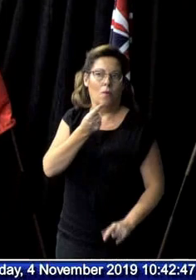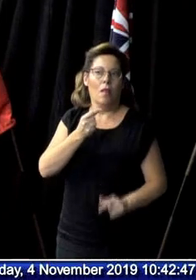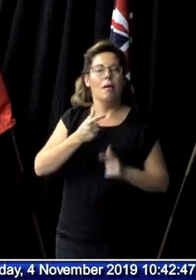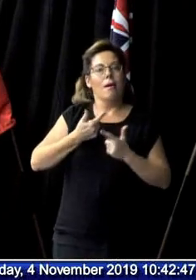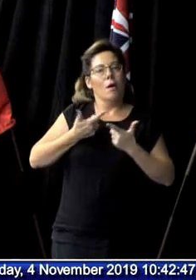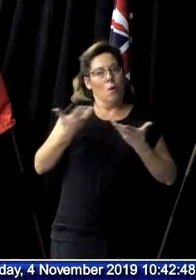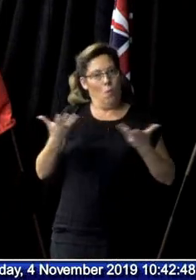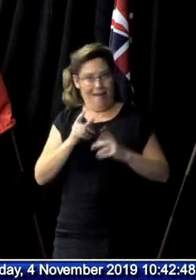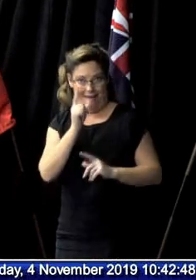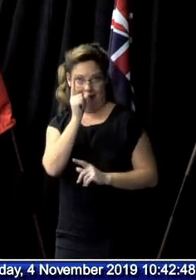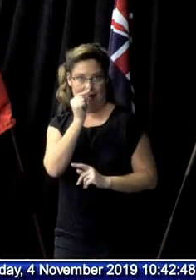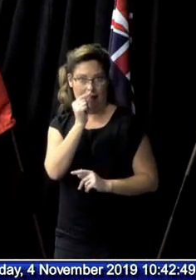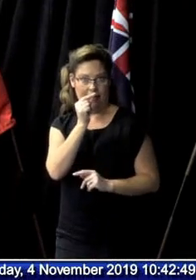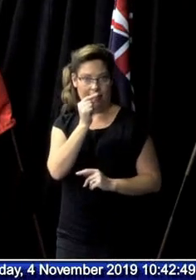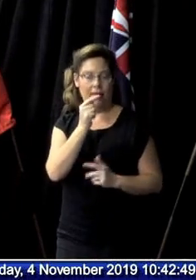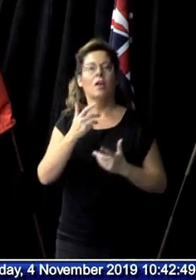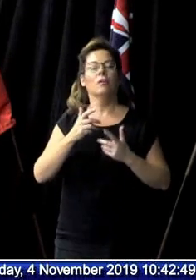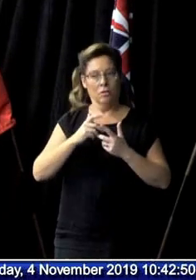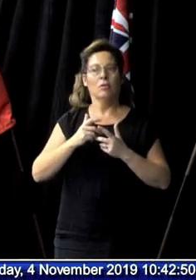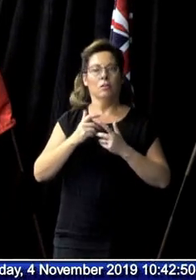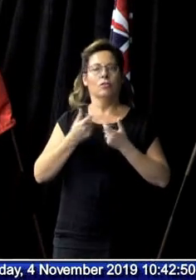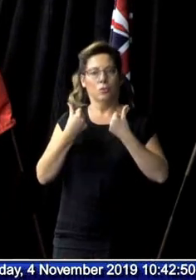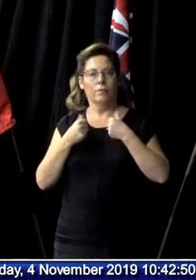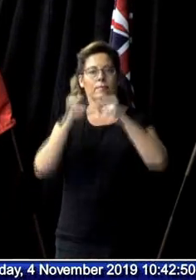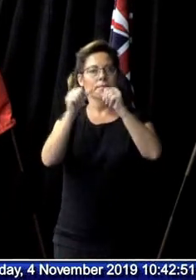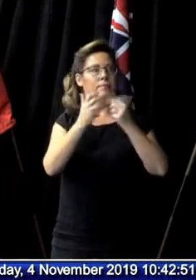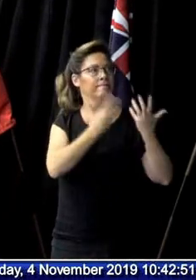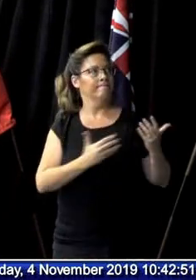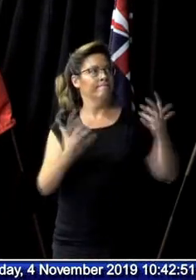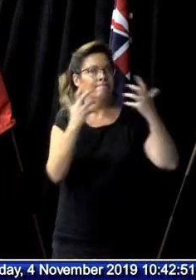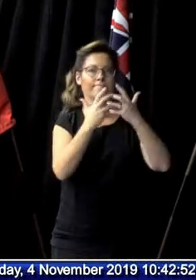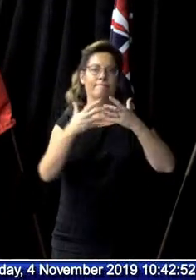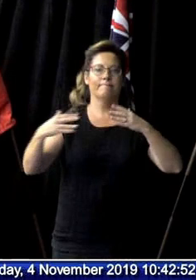short timeframe the full realisation of the right to inclusive education.